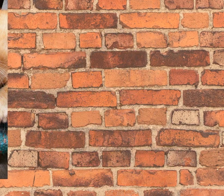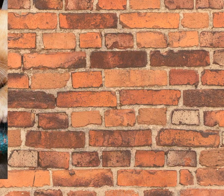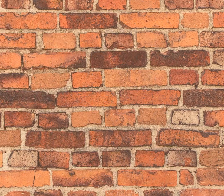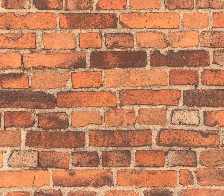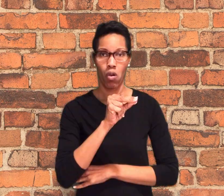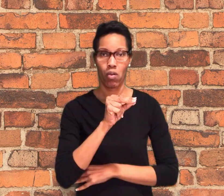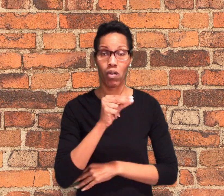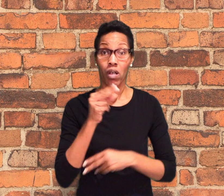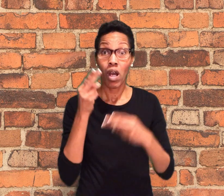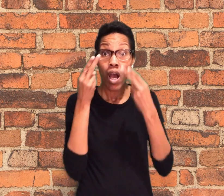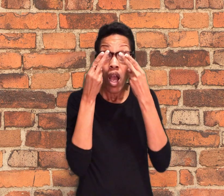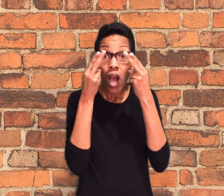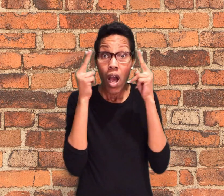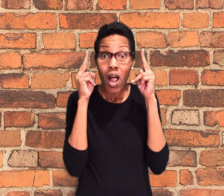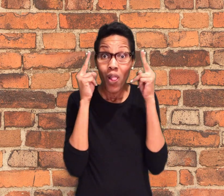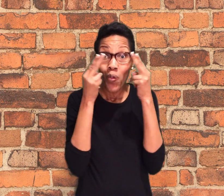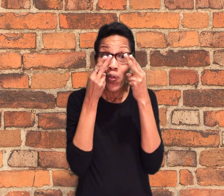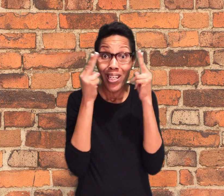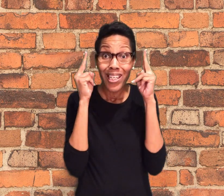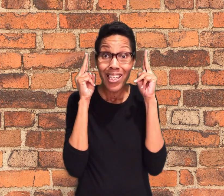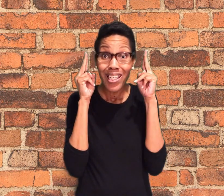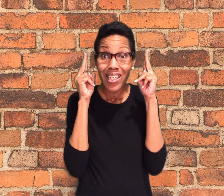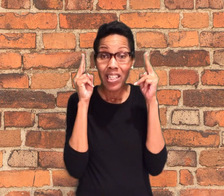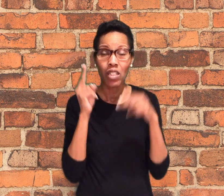no Halloween